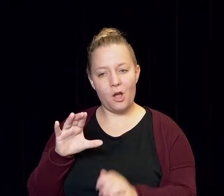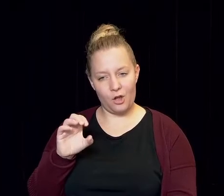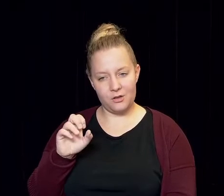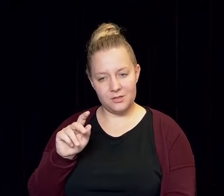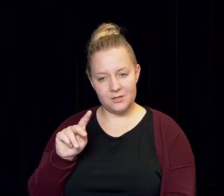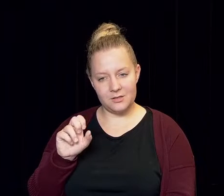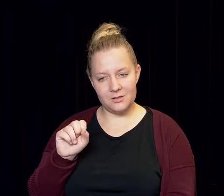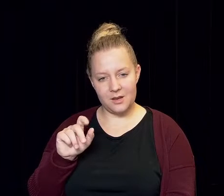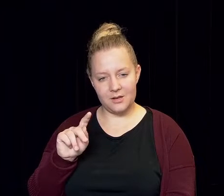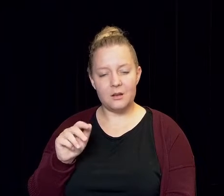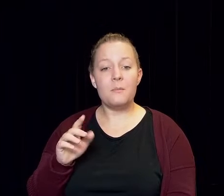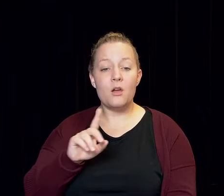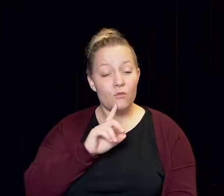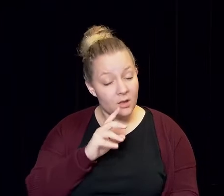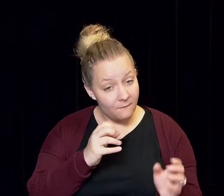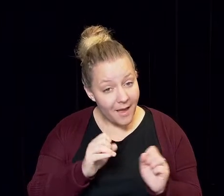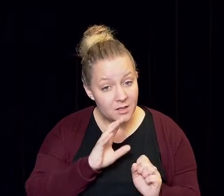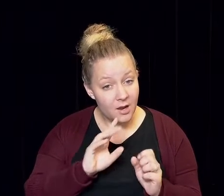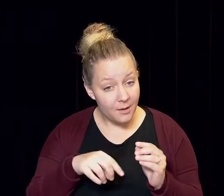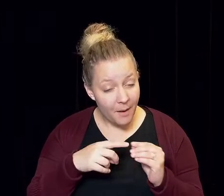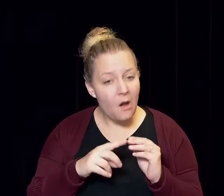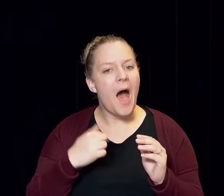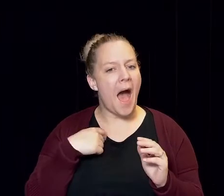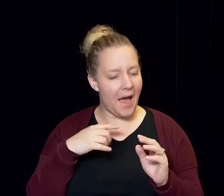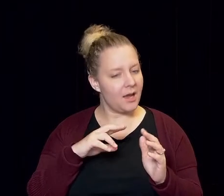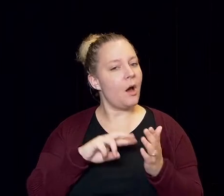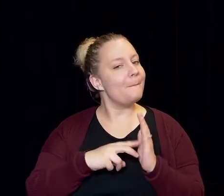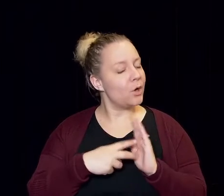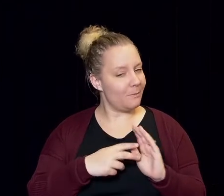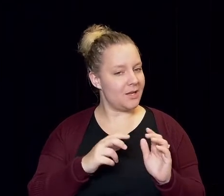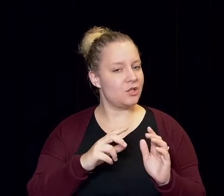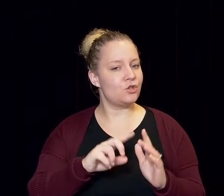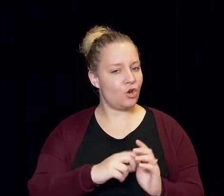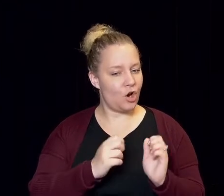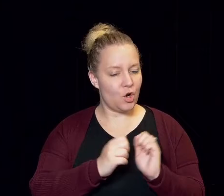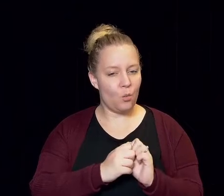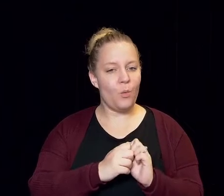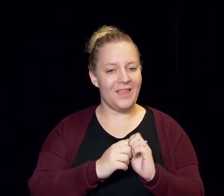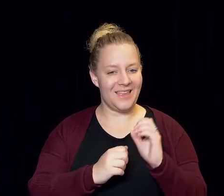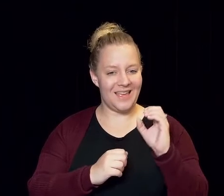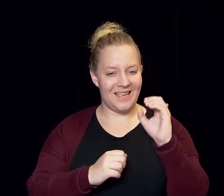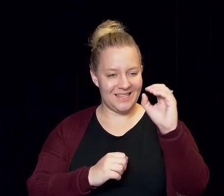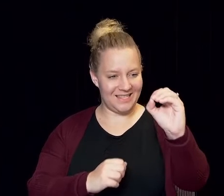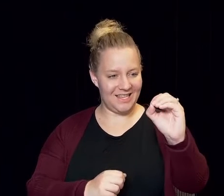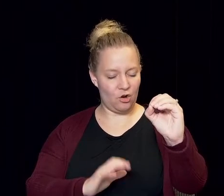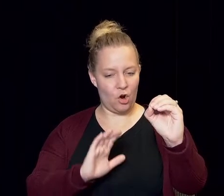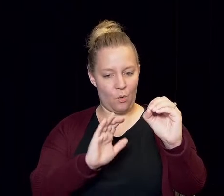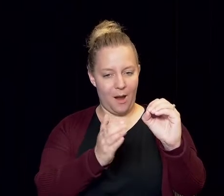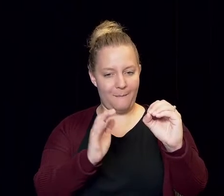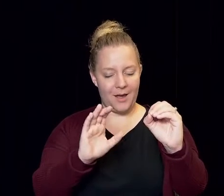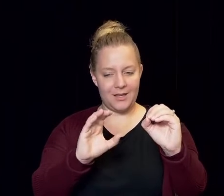real quick, So, I purposely started at this ordered pair. So, at 0 comma 0. Because, if